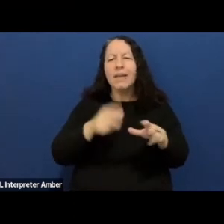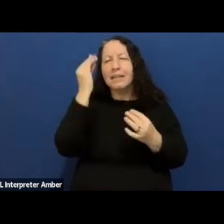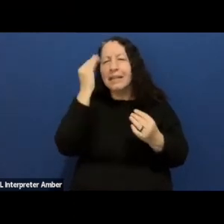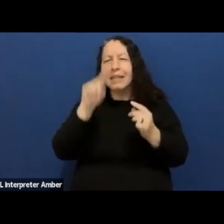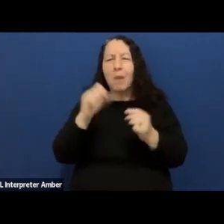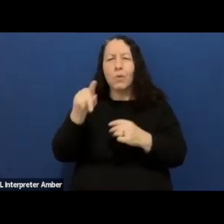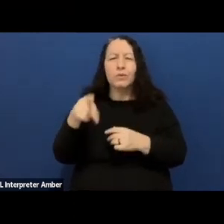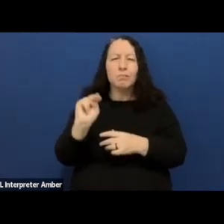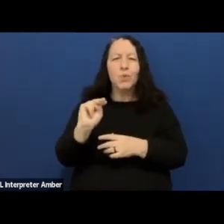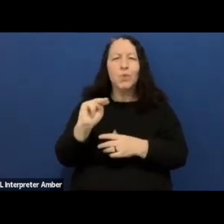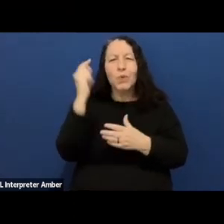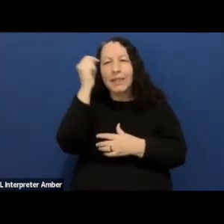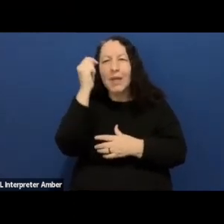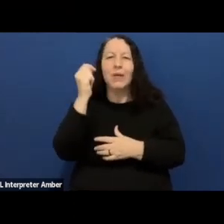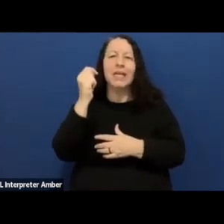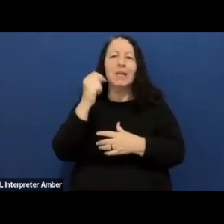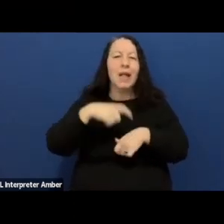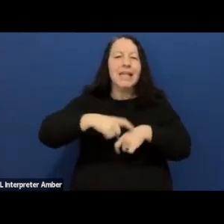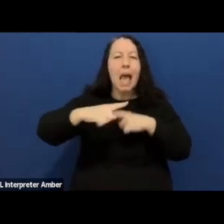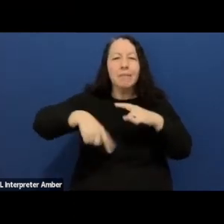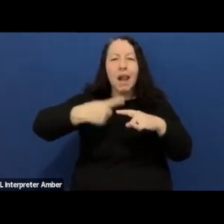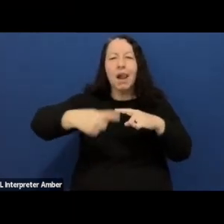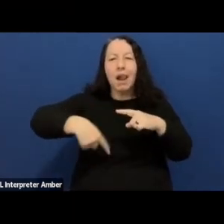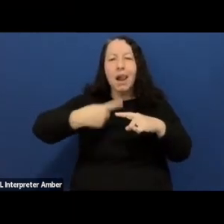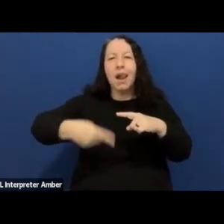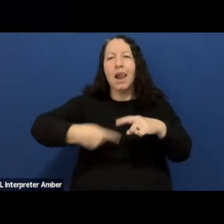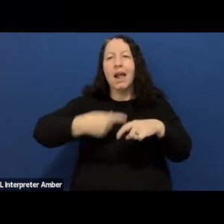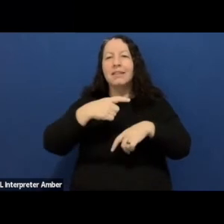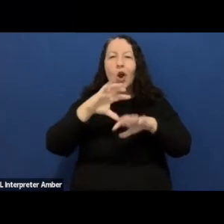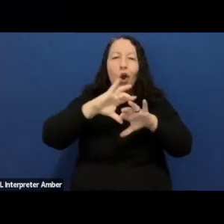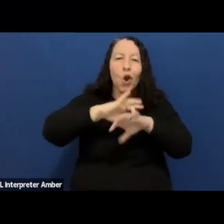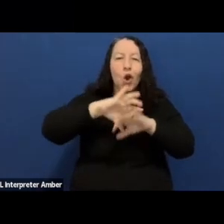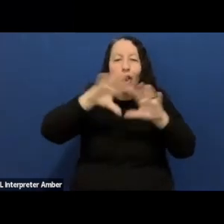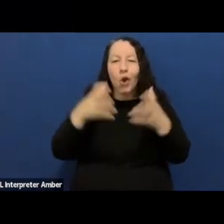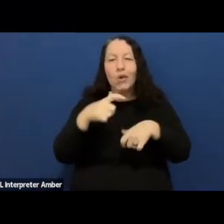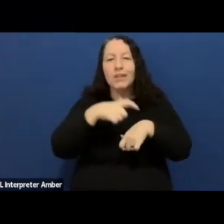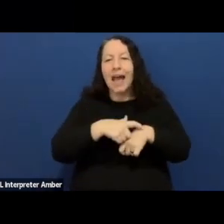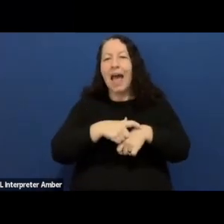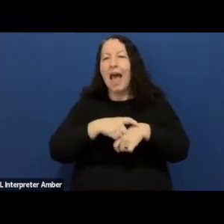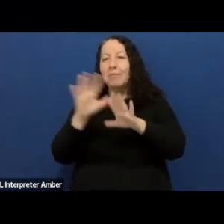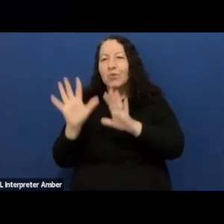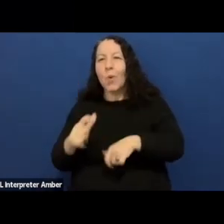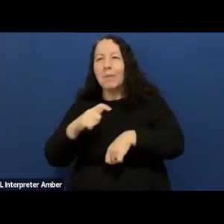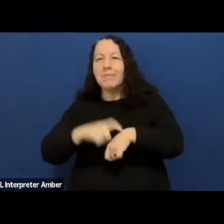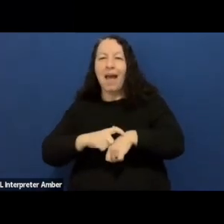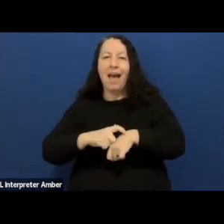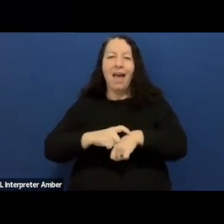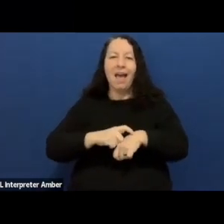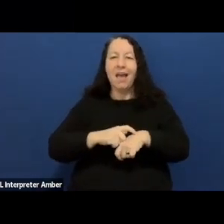about spoon theory, relations and cycles of time, geological time, storm time,